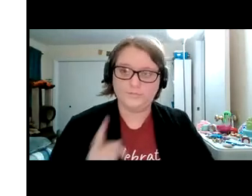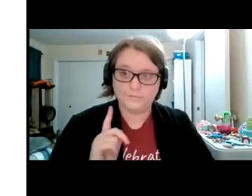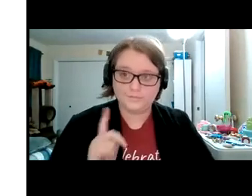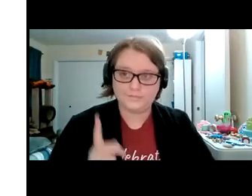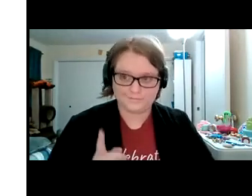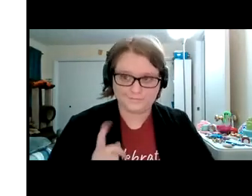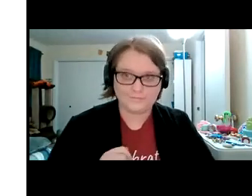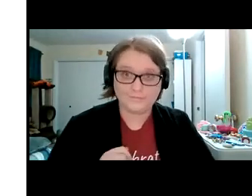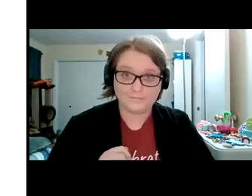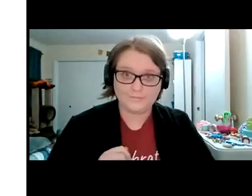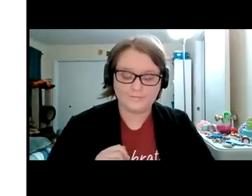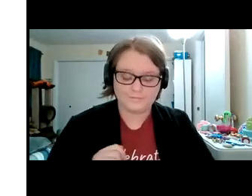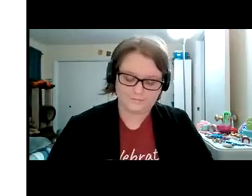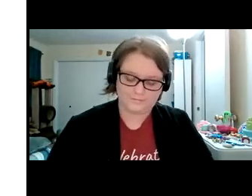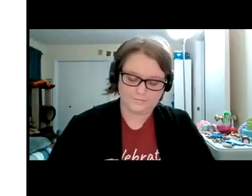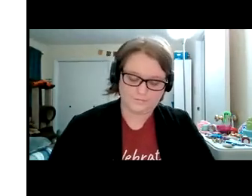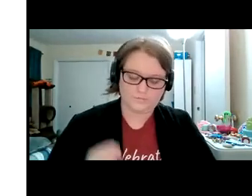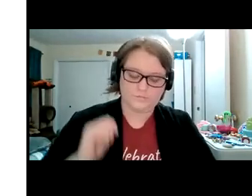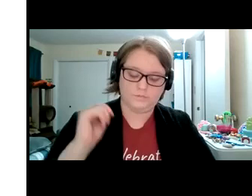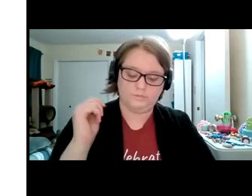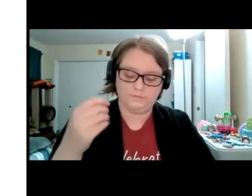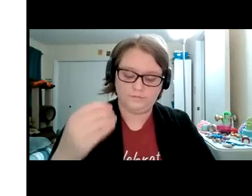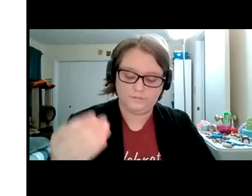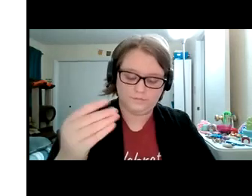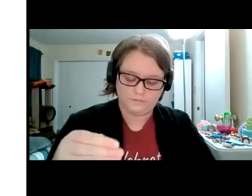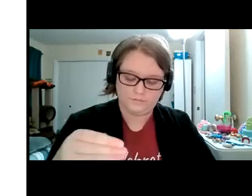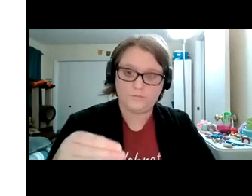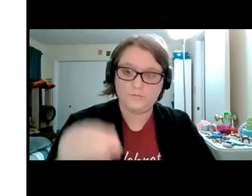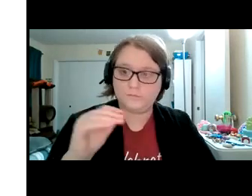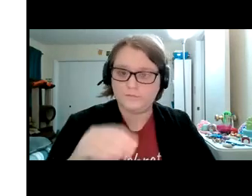especially if done well. One of the keys to effective virtual